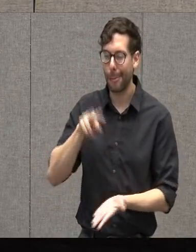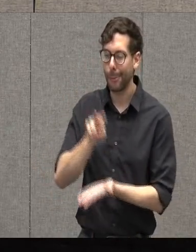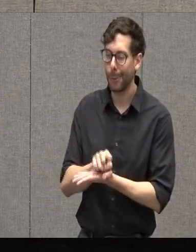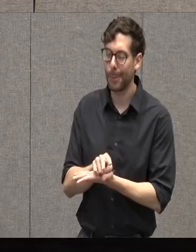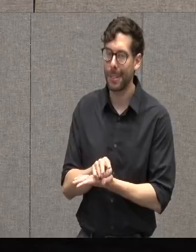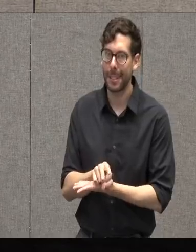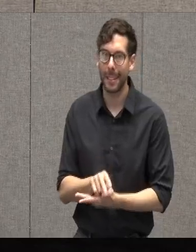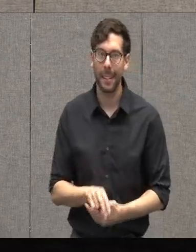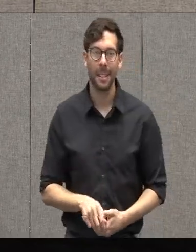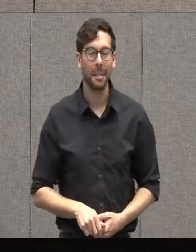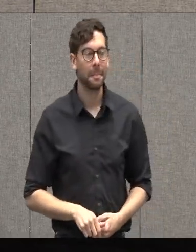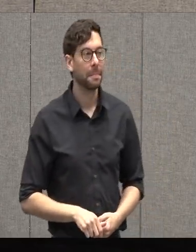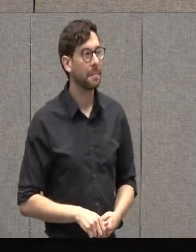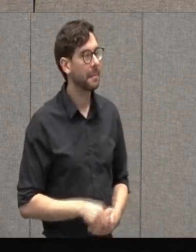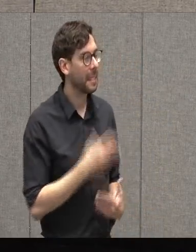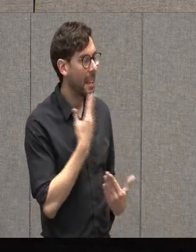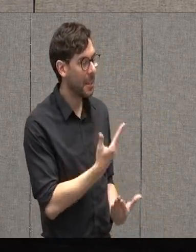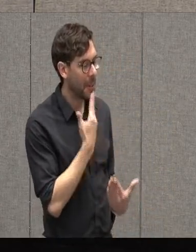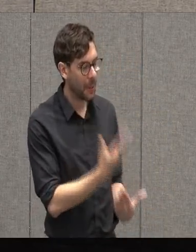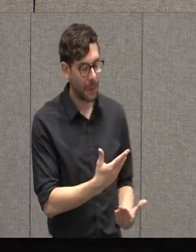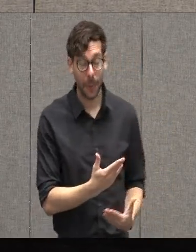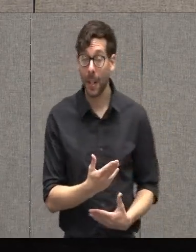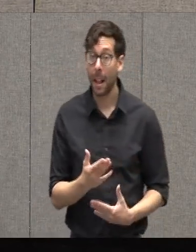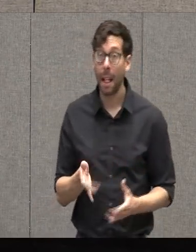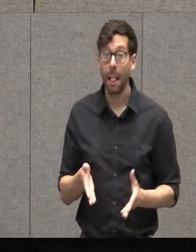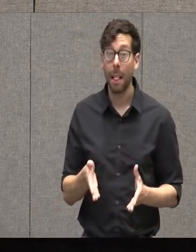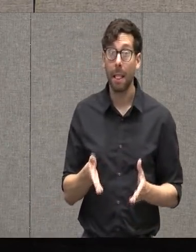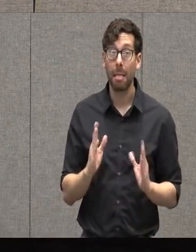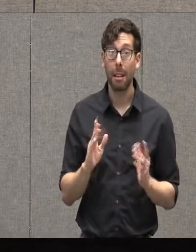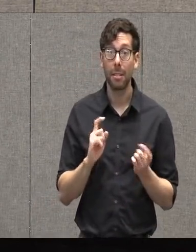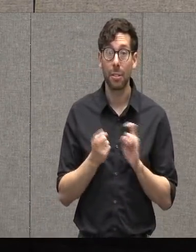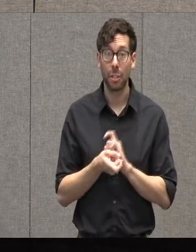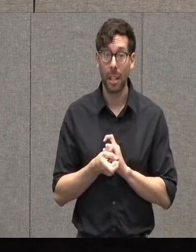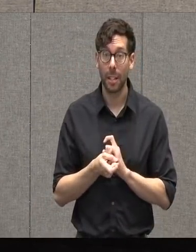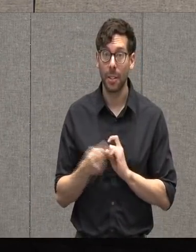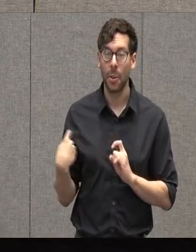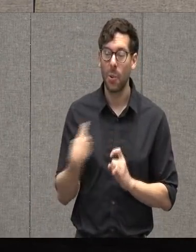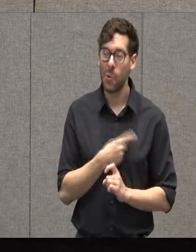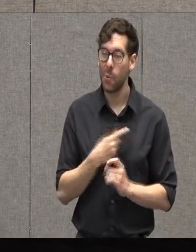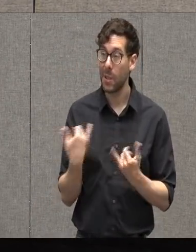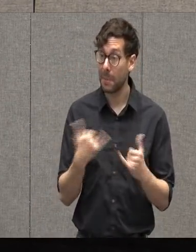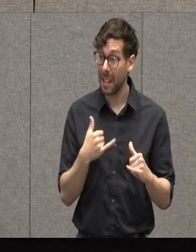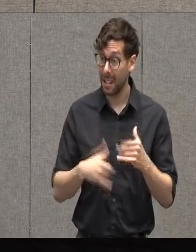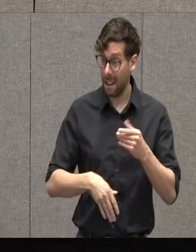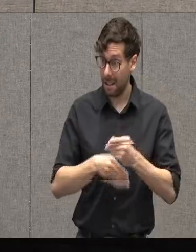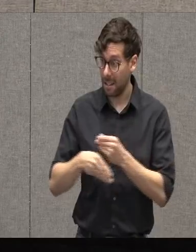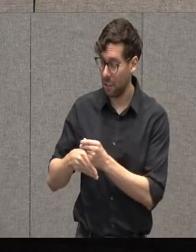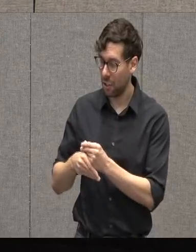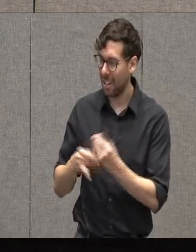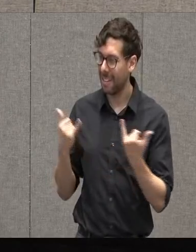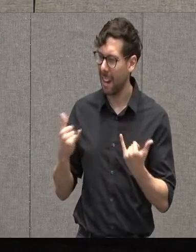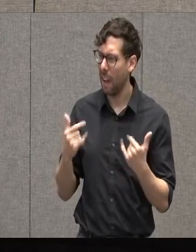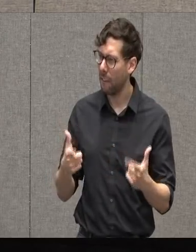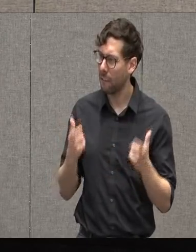So we played with addition, and real fast, let's play with subtraction. Okay.